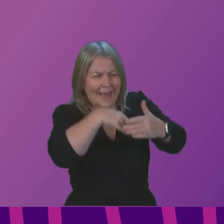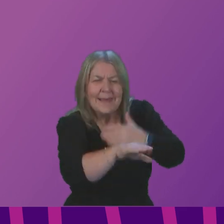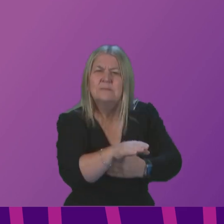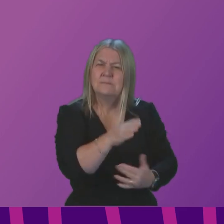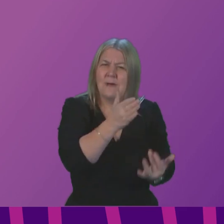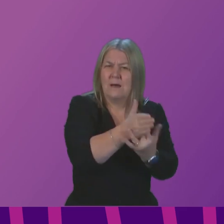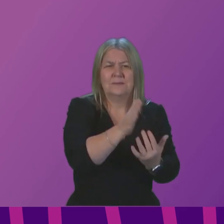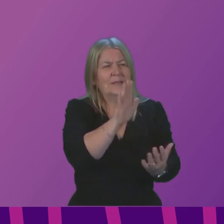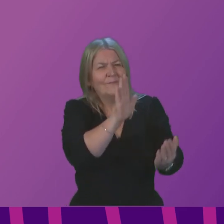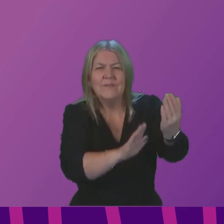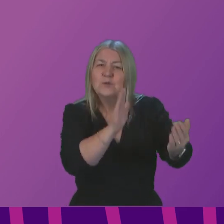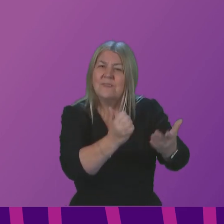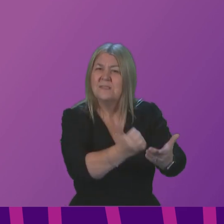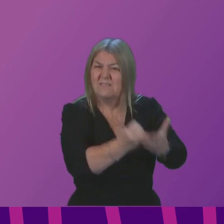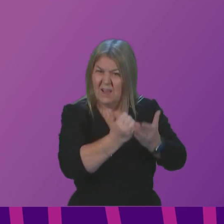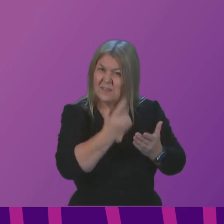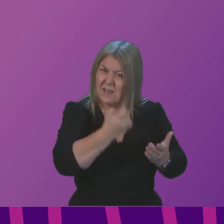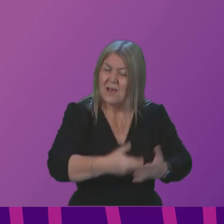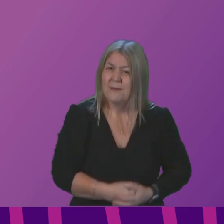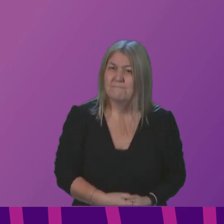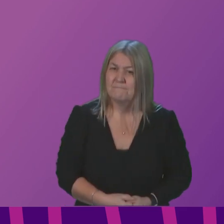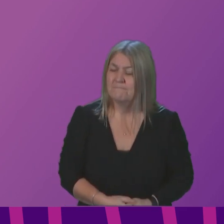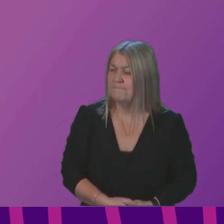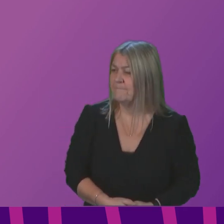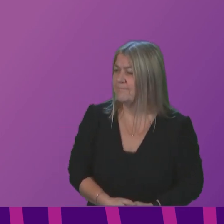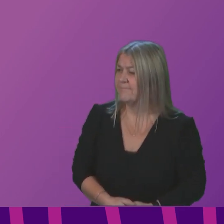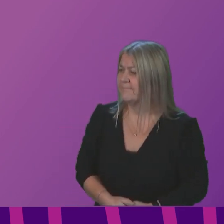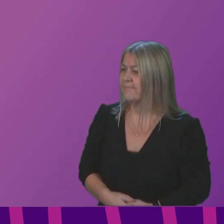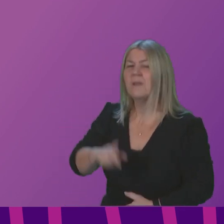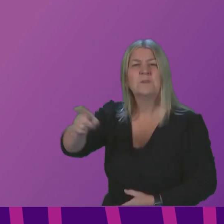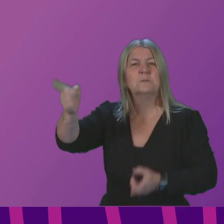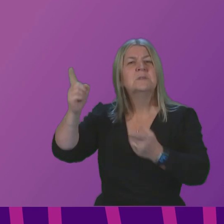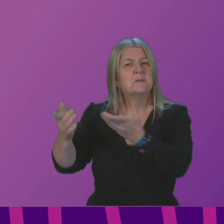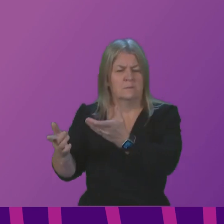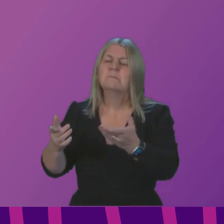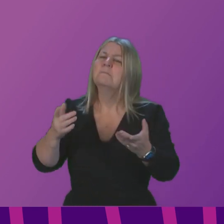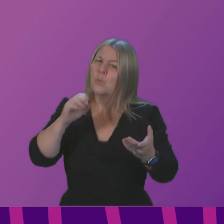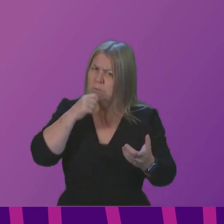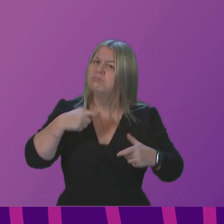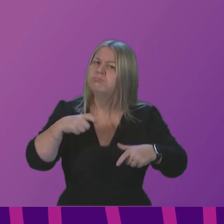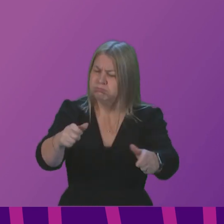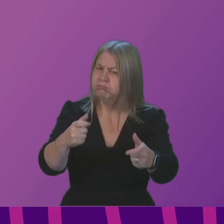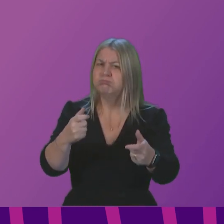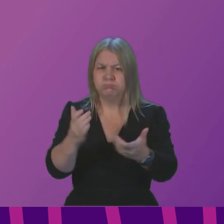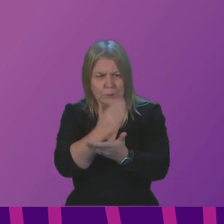As I said in my initial answer, we will continue to do all that we can to ensure funding for